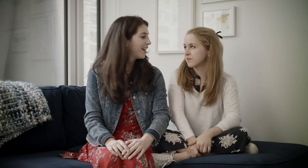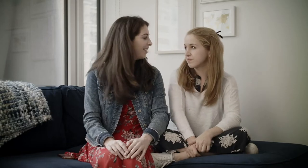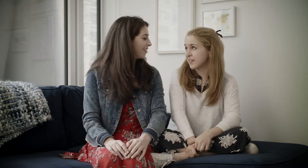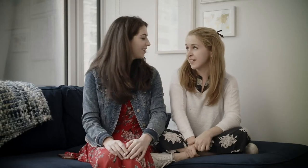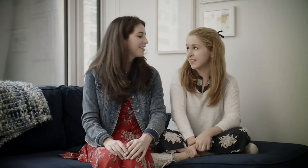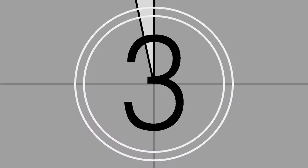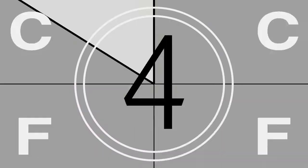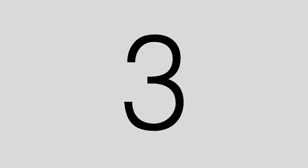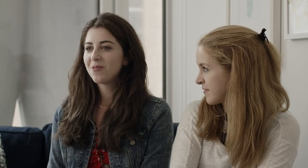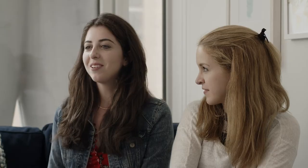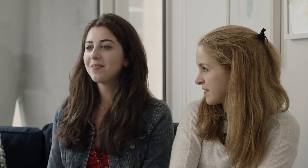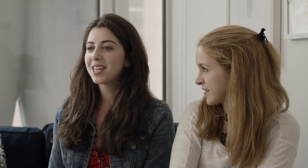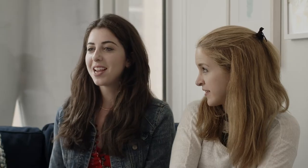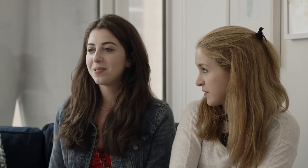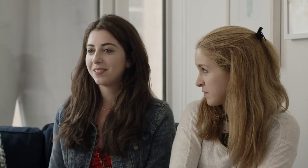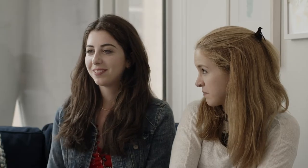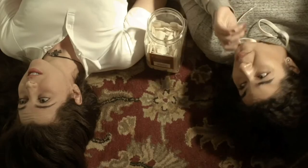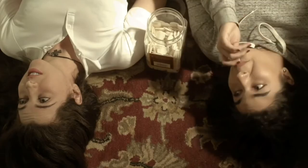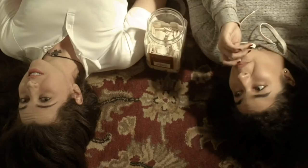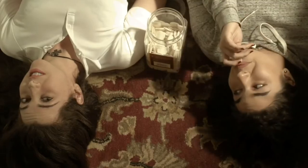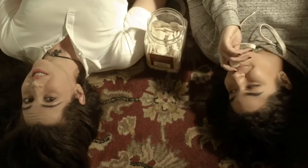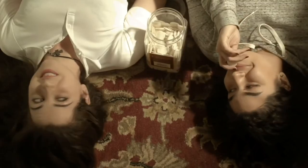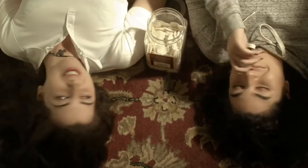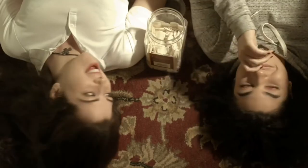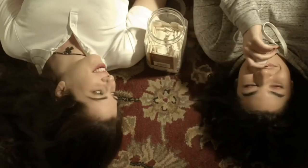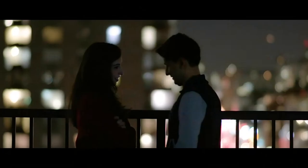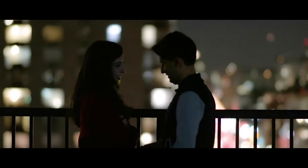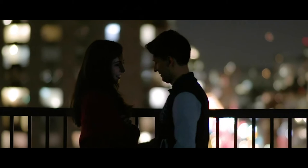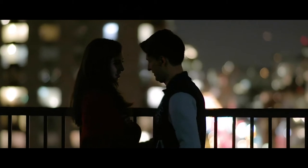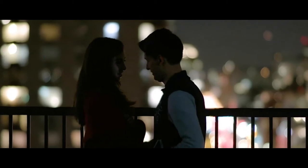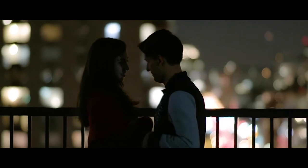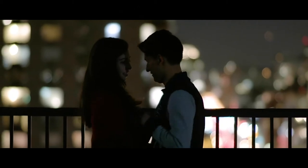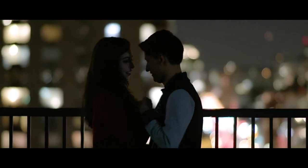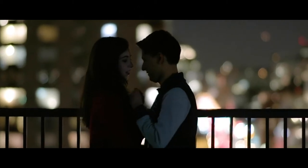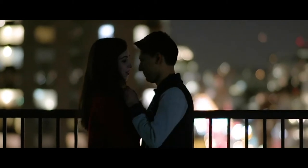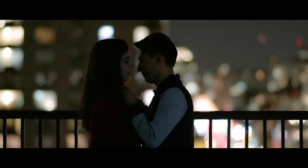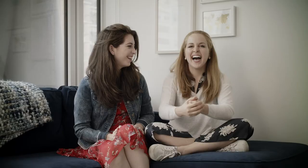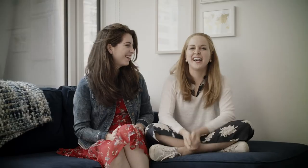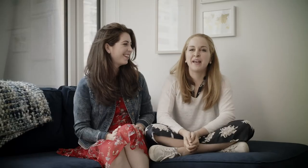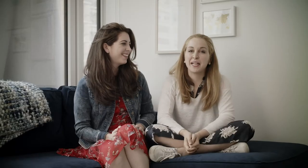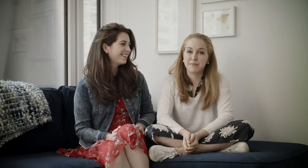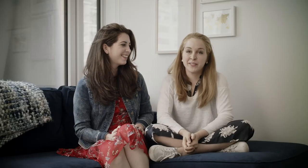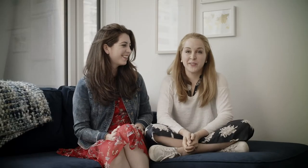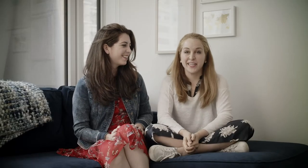: Ready? -: Yeah. Welcome to ABLE. I'm Kallen Blair, I'm an actress living in New York City. : I'm Alie B. Gorrie,